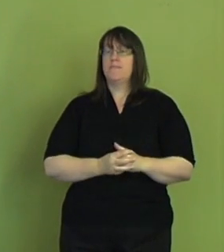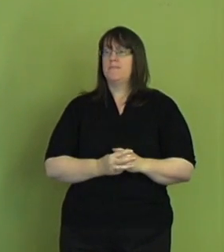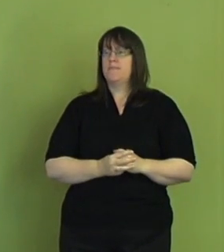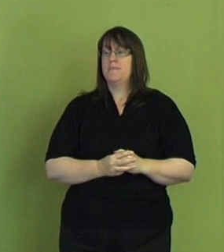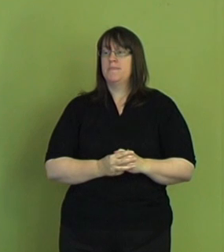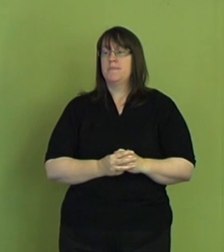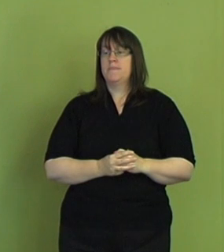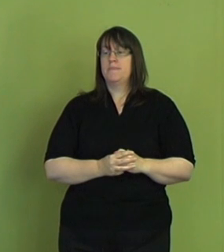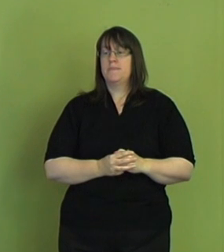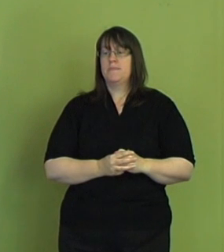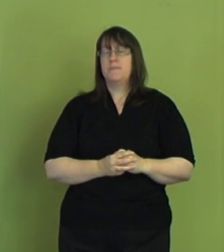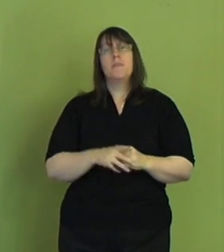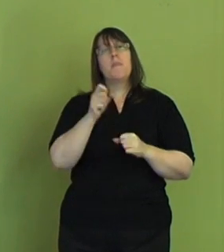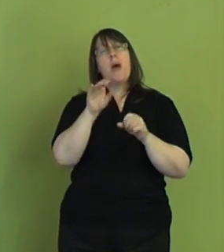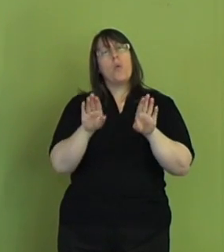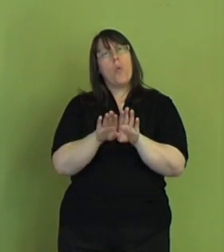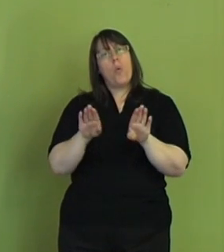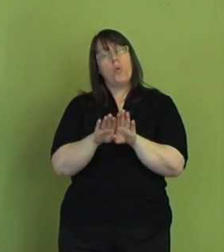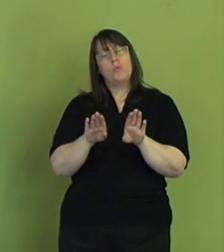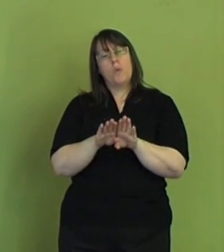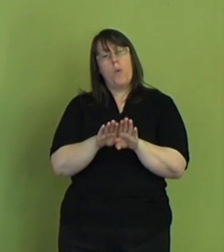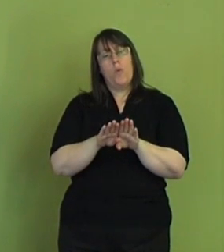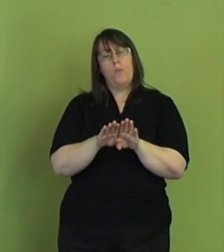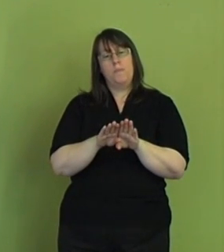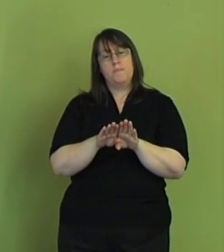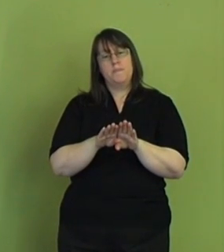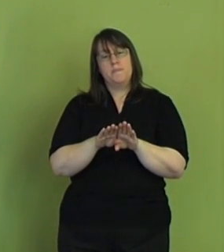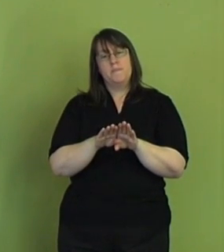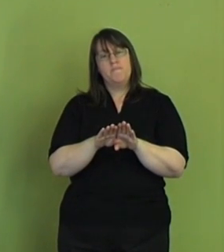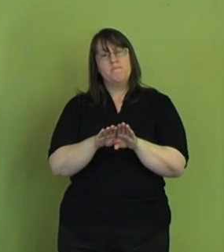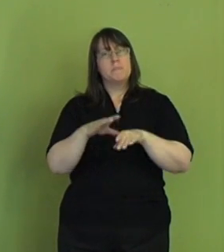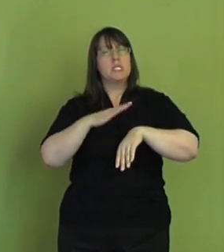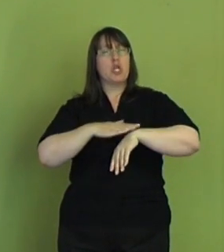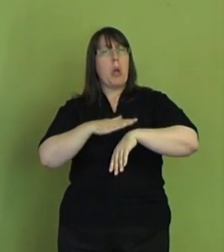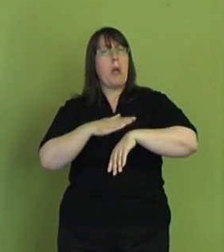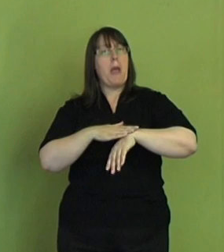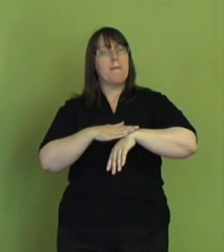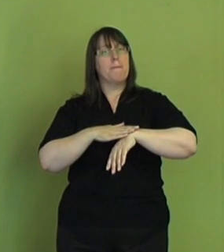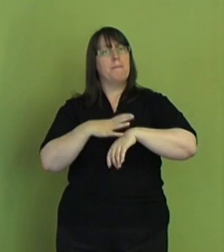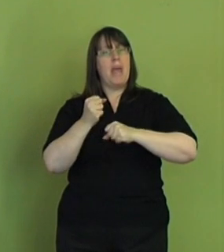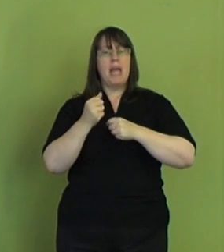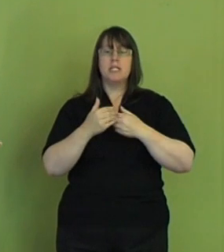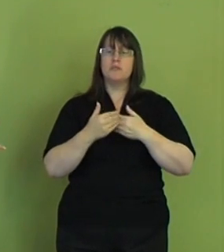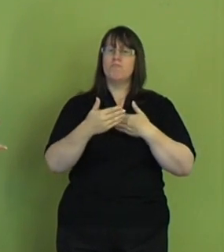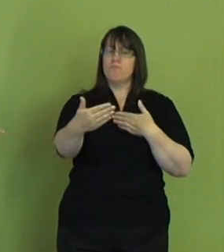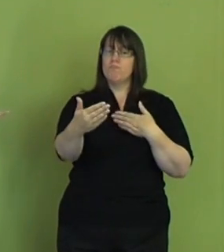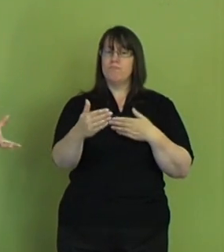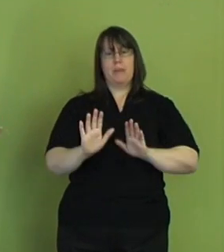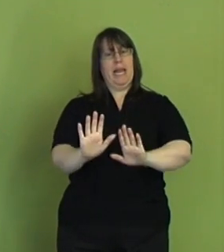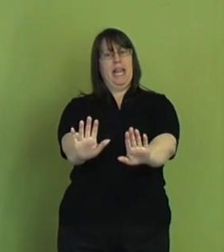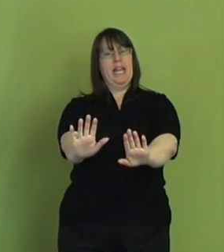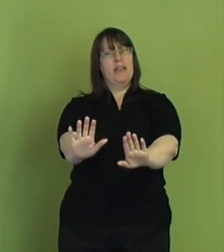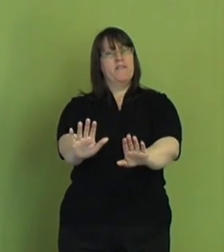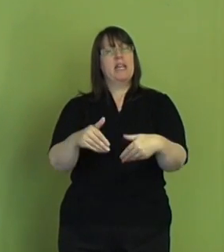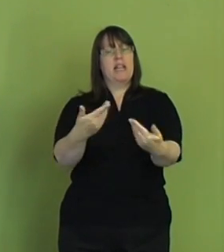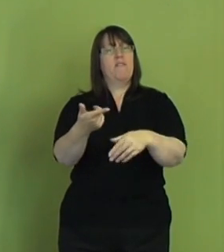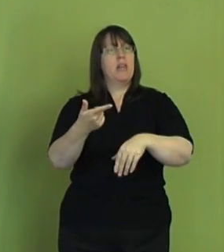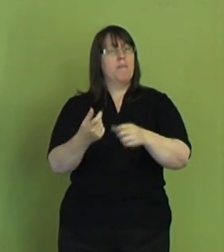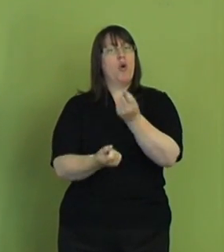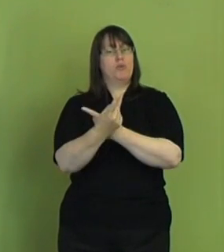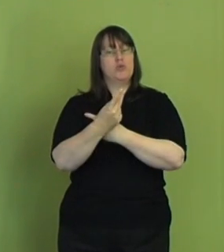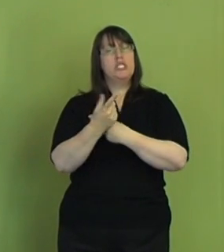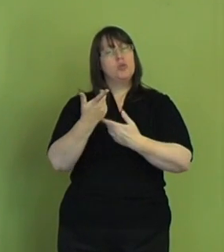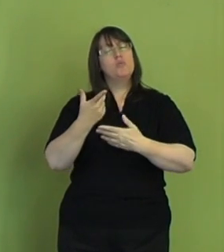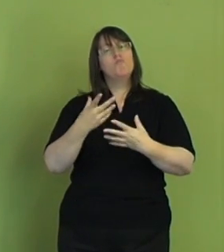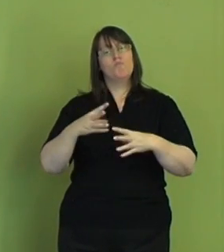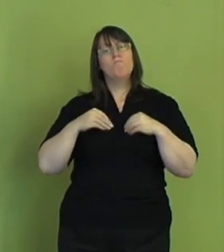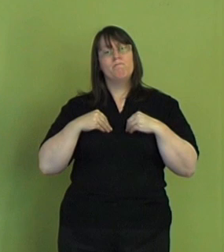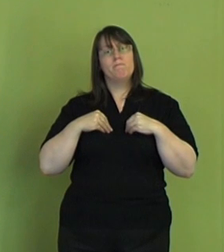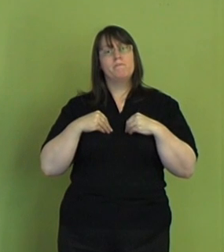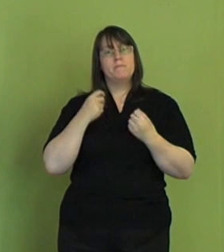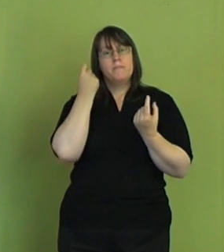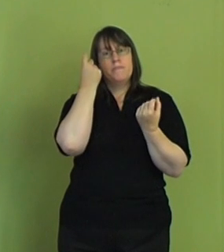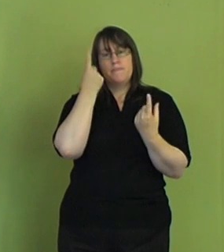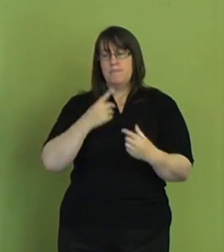and giving them the space to, and the time to, just be in the moment.